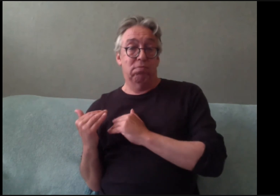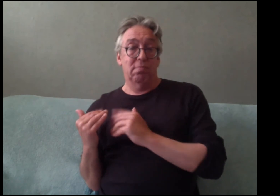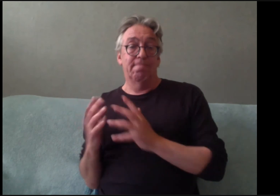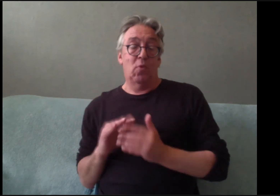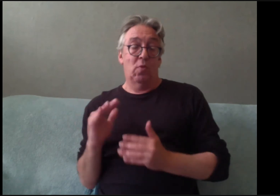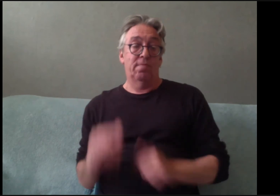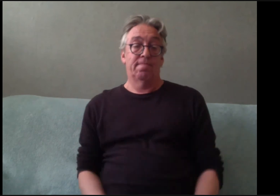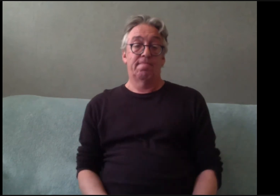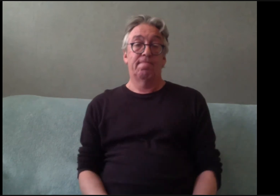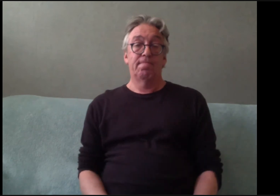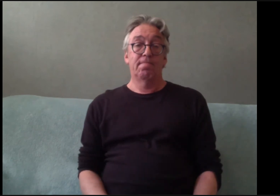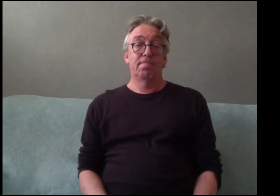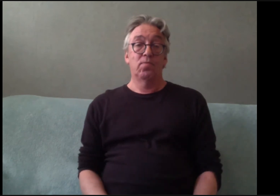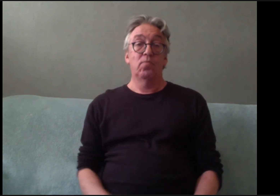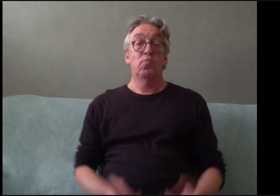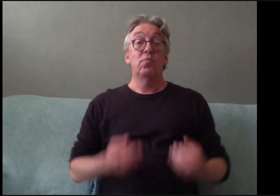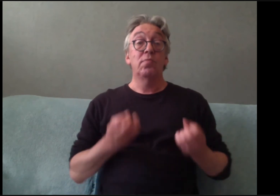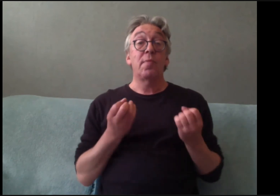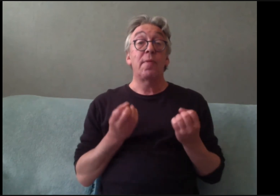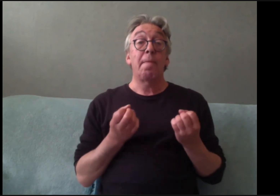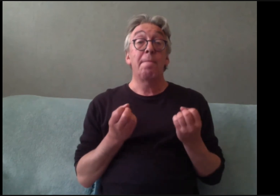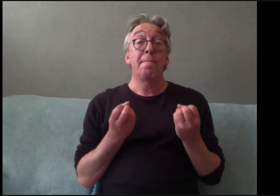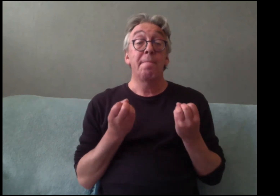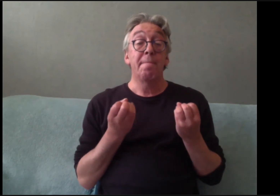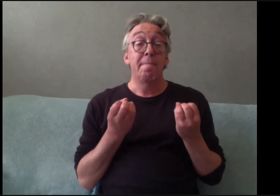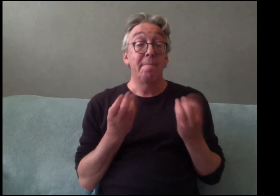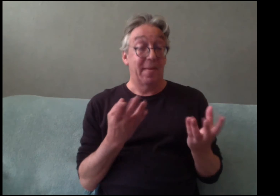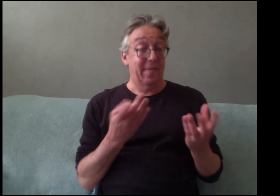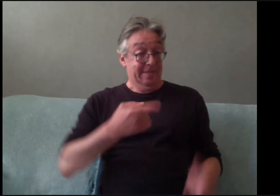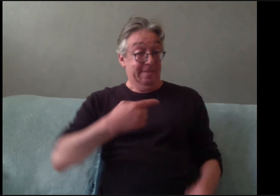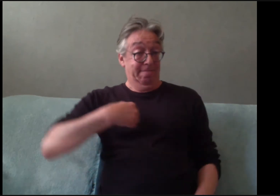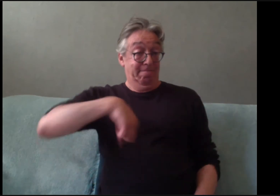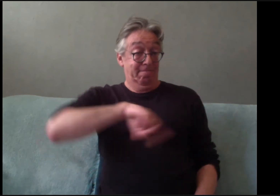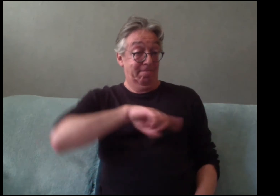around the provision of healthcare and access to treatment.